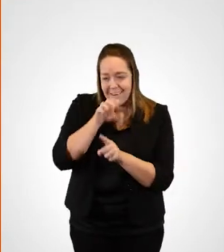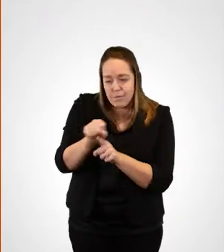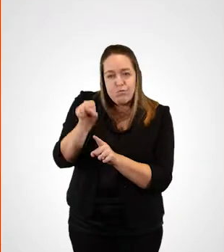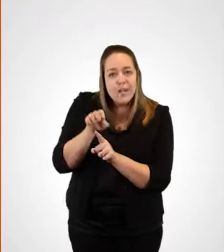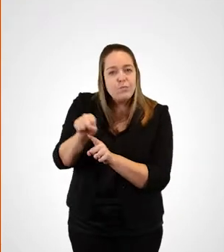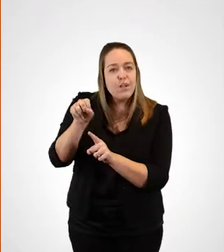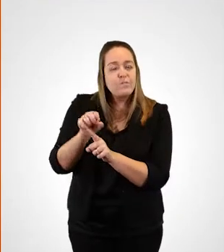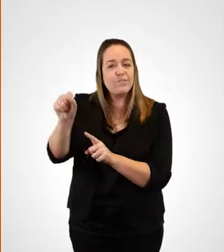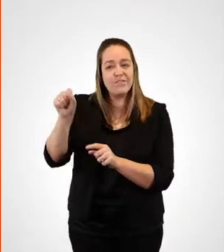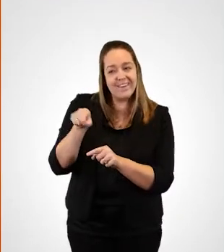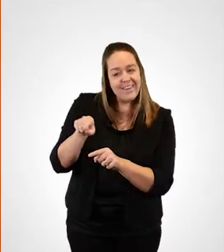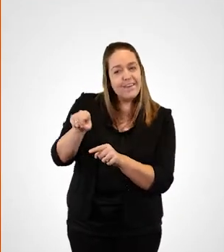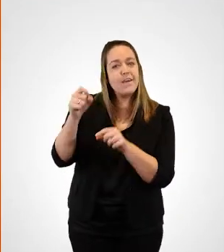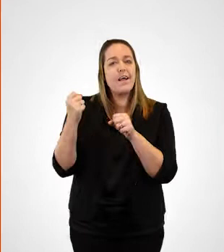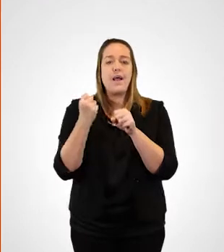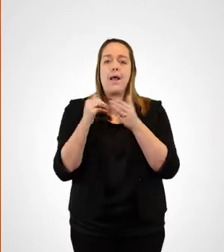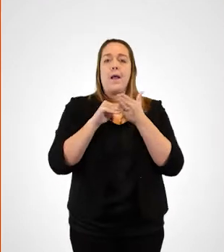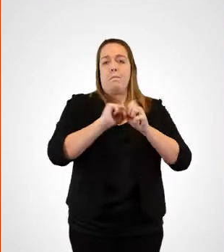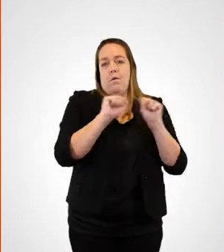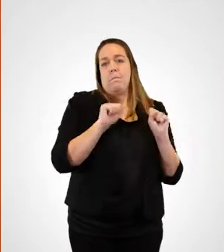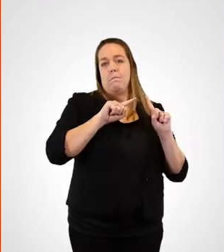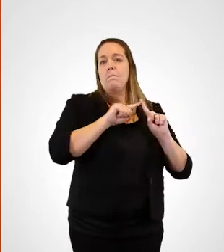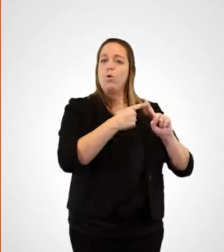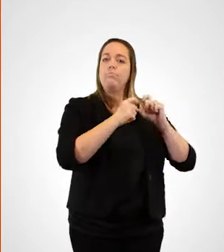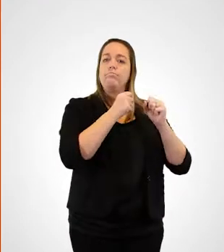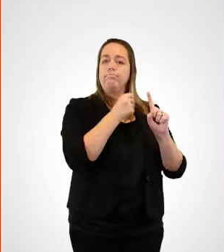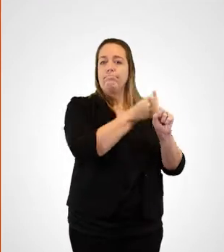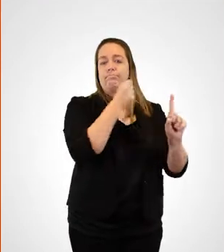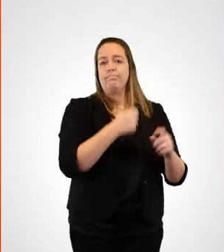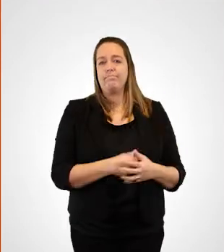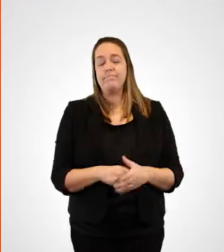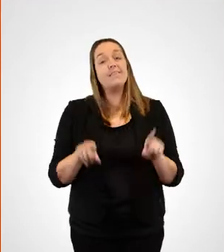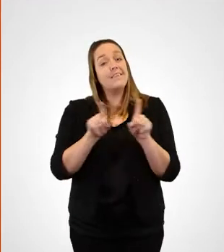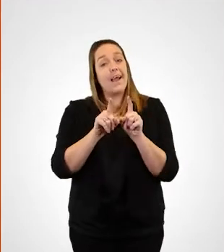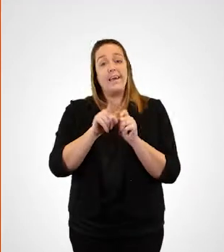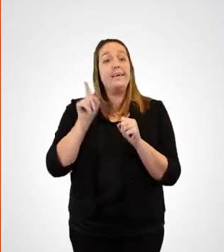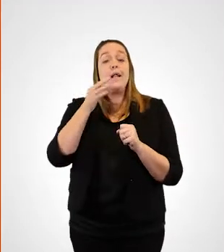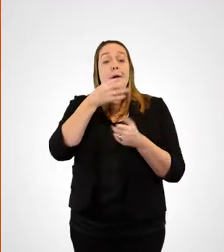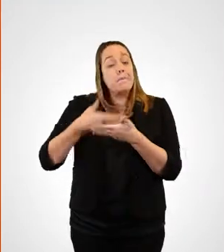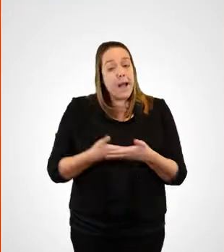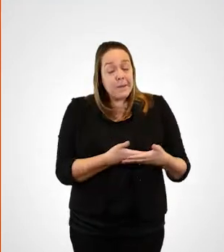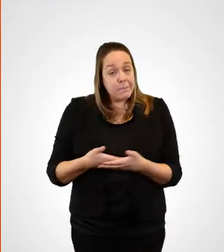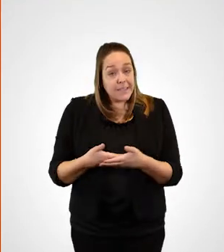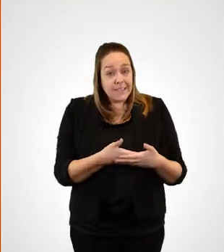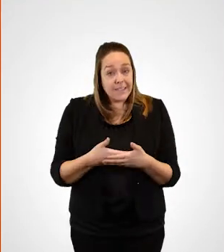that maybe help make some of our points, and when you think about the fact that this little baby starts out,